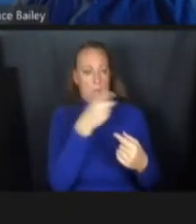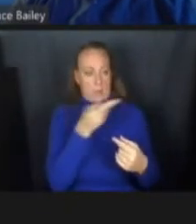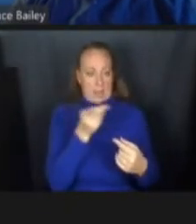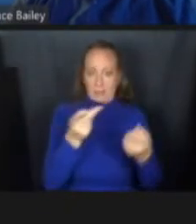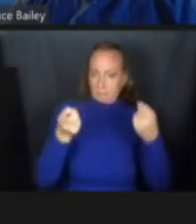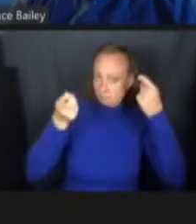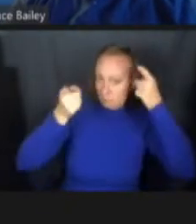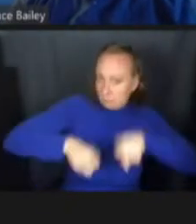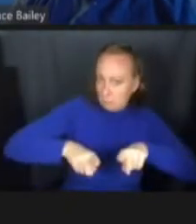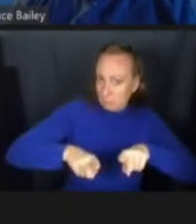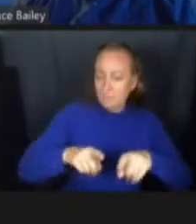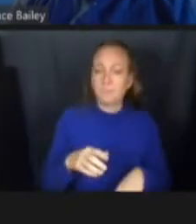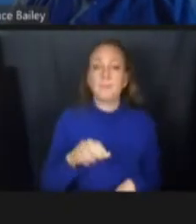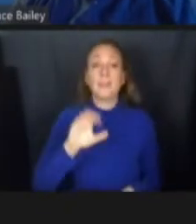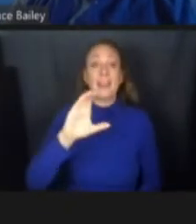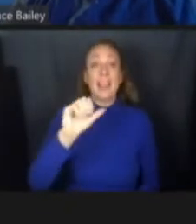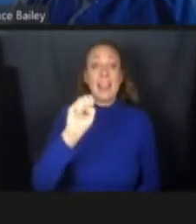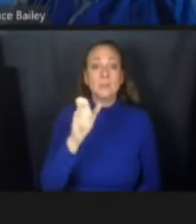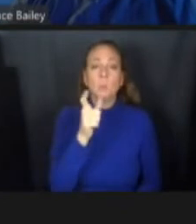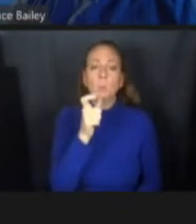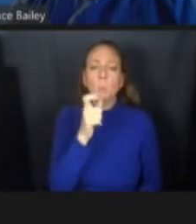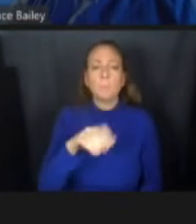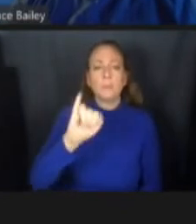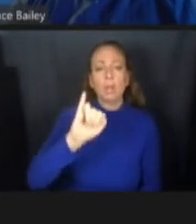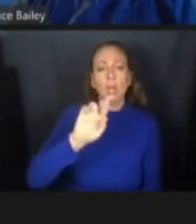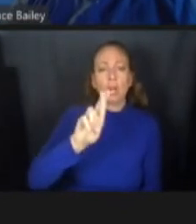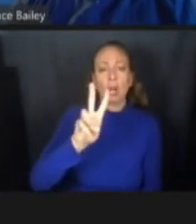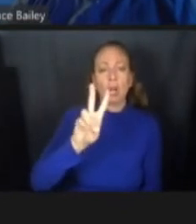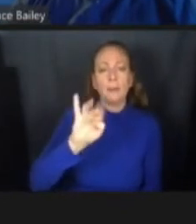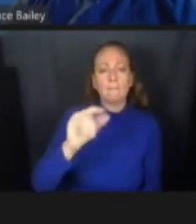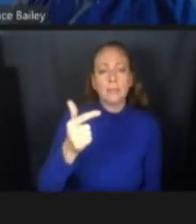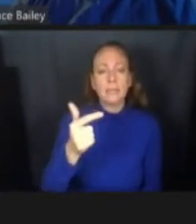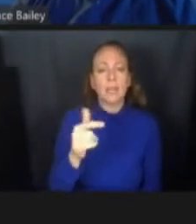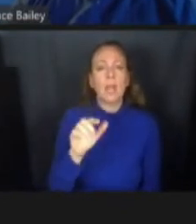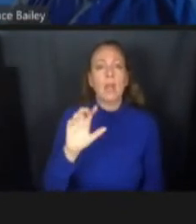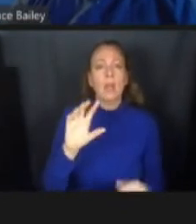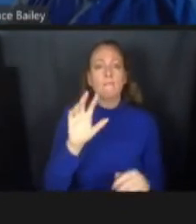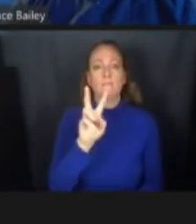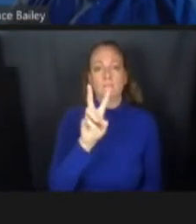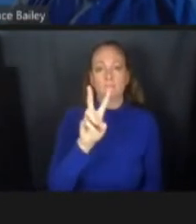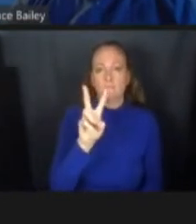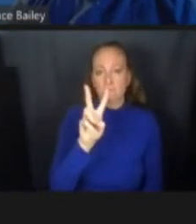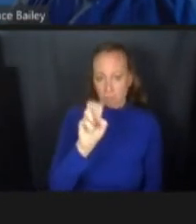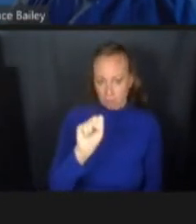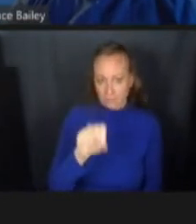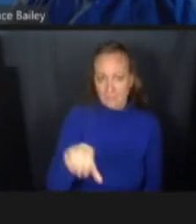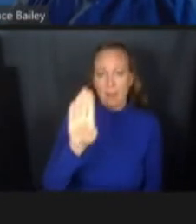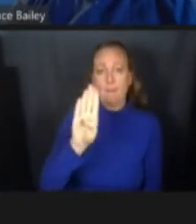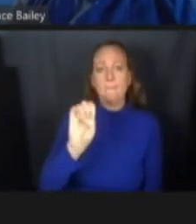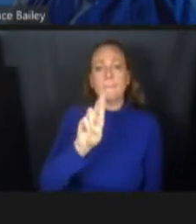The case is "Irving versus Berryhill." It was filed in the district court for the Southern district of California.